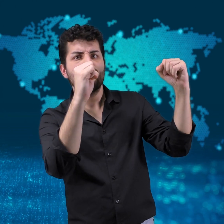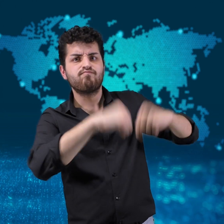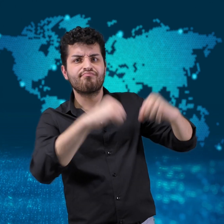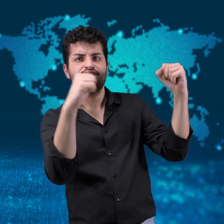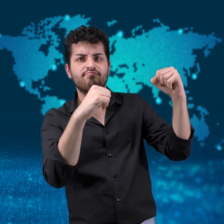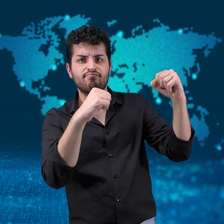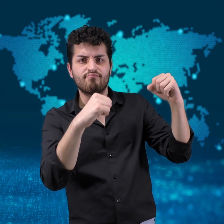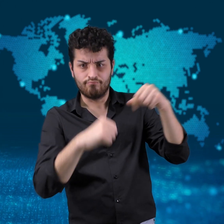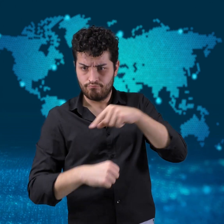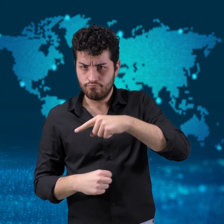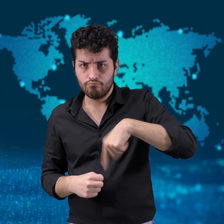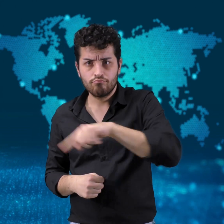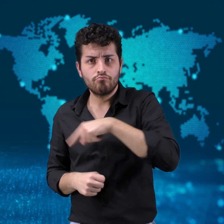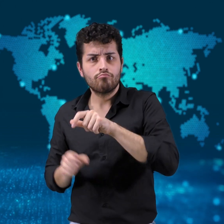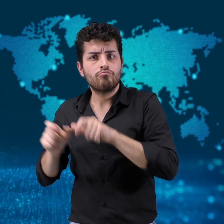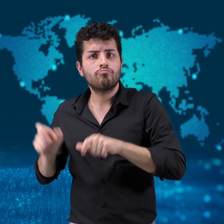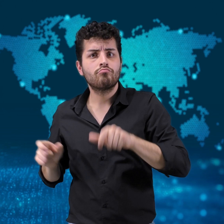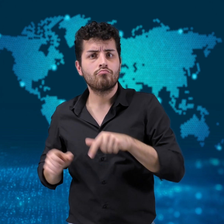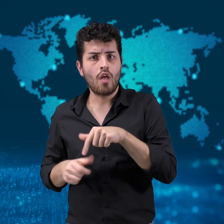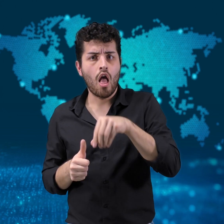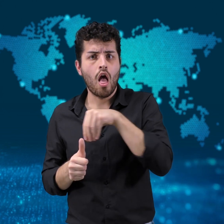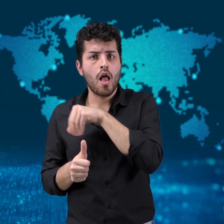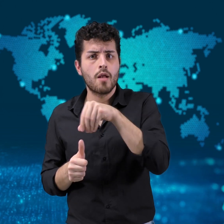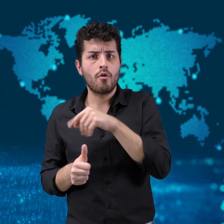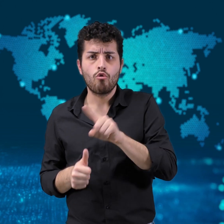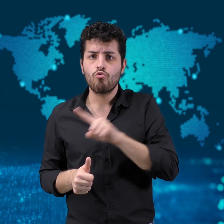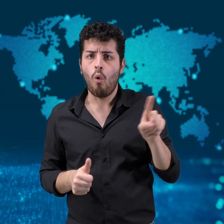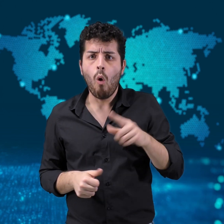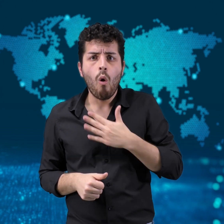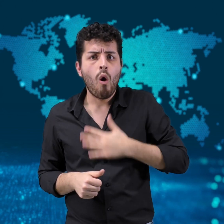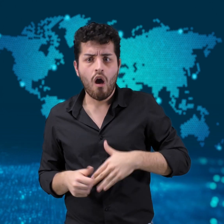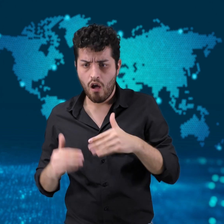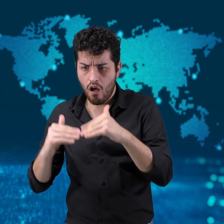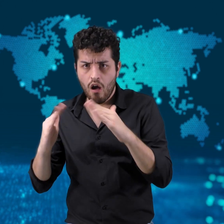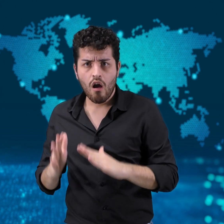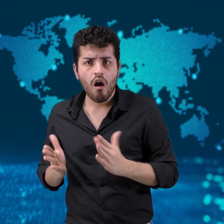their homes over to Azerbaijan,